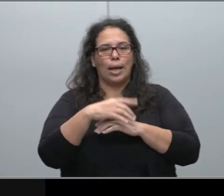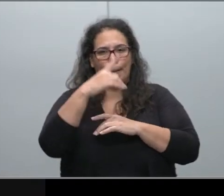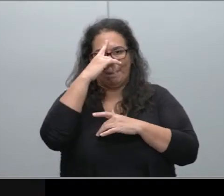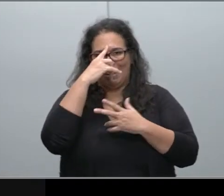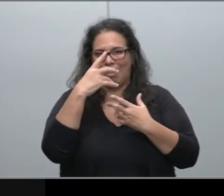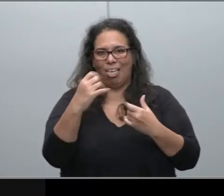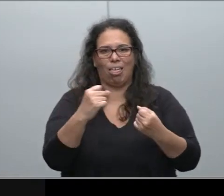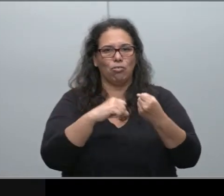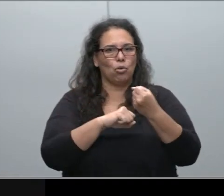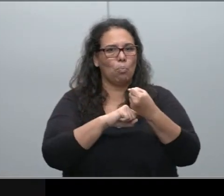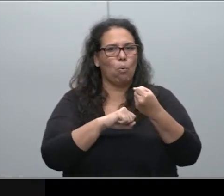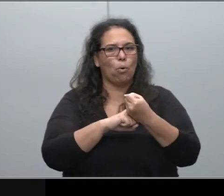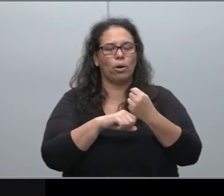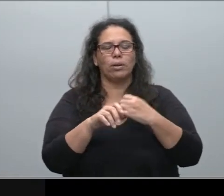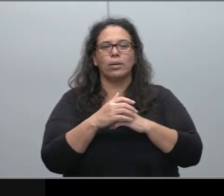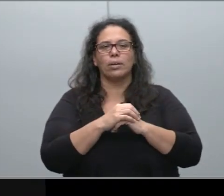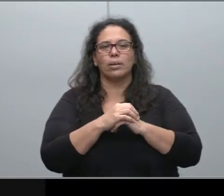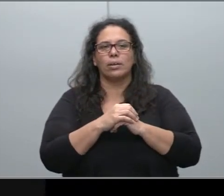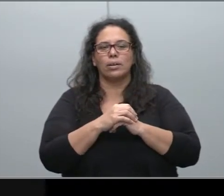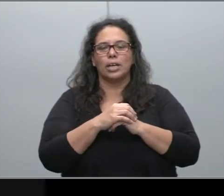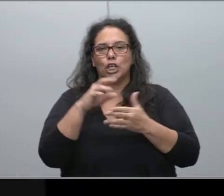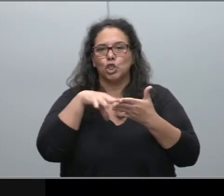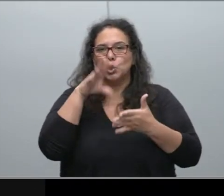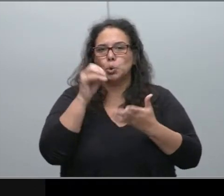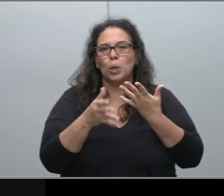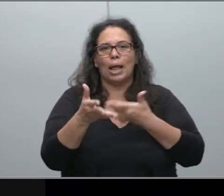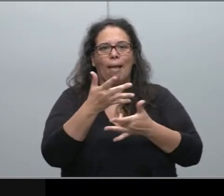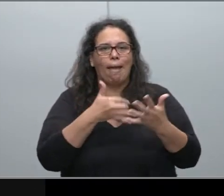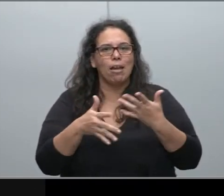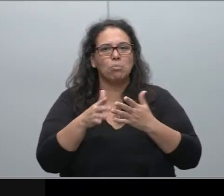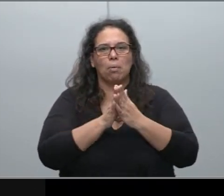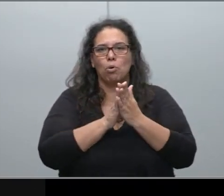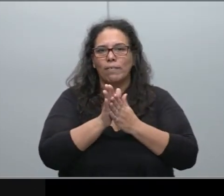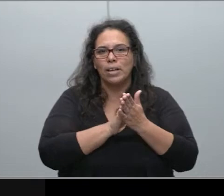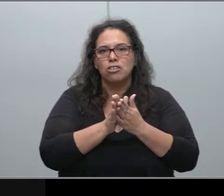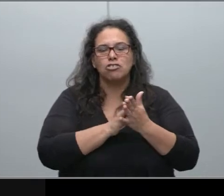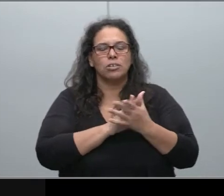And so I really thank you for that. Because when you drop it in the chat,